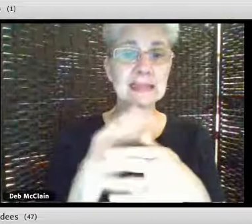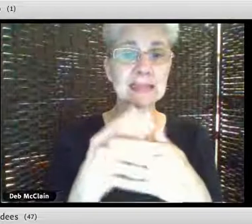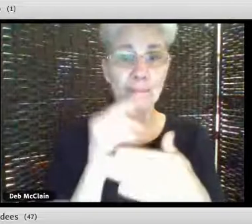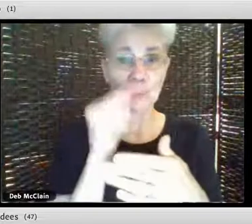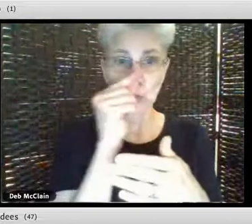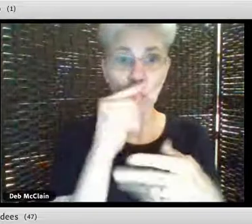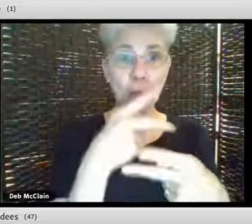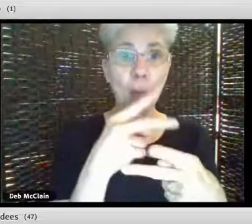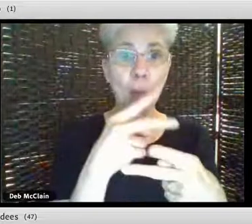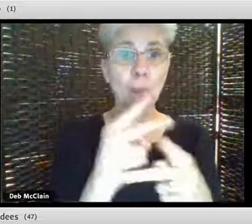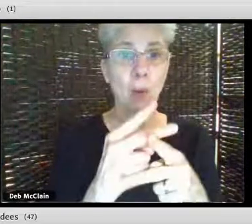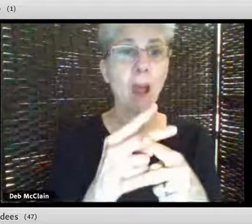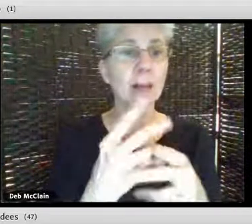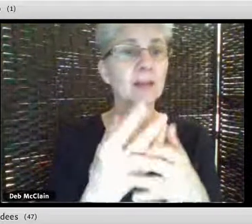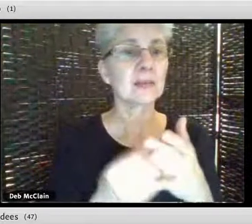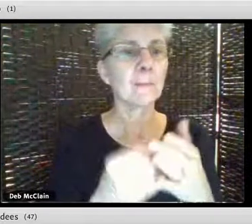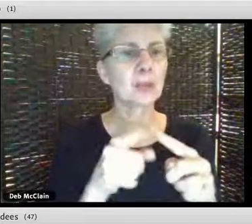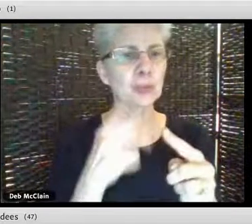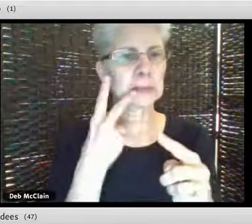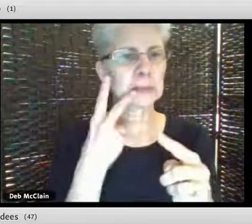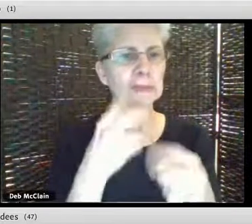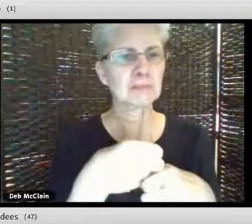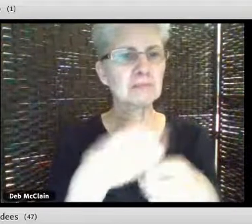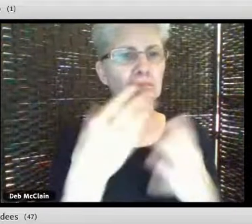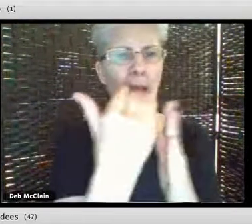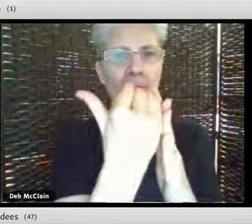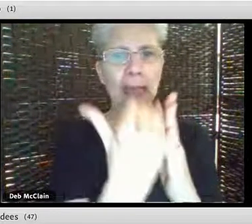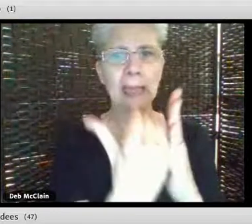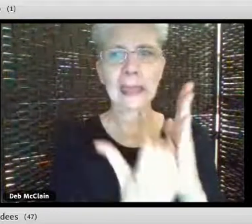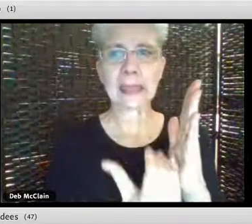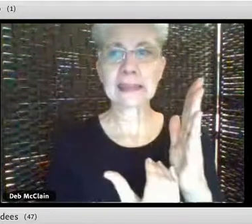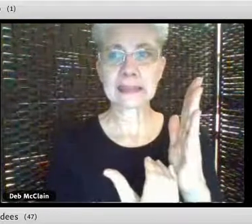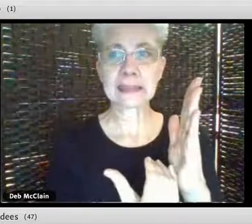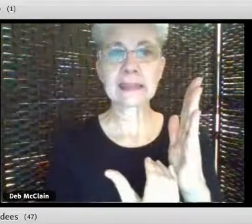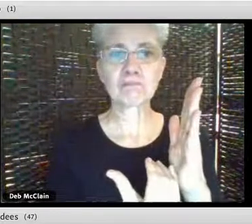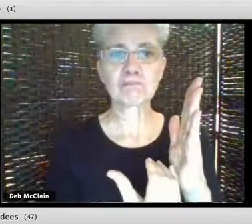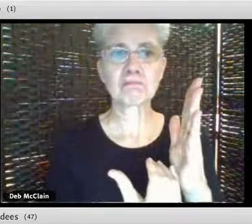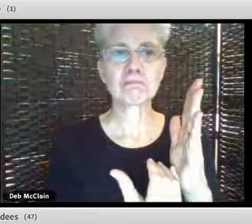and I'm going to cover more of these products in the next session of Google products,